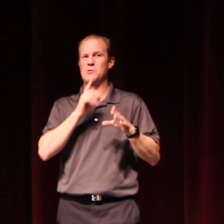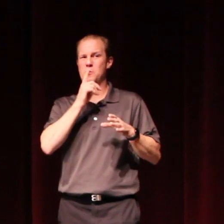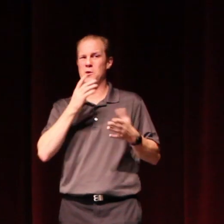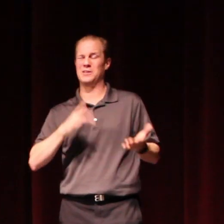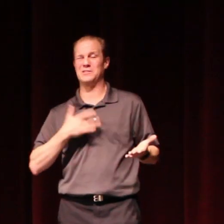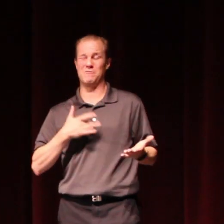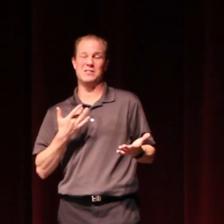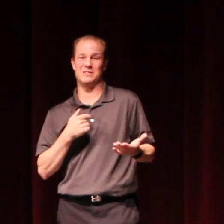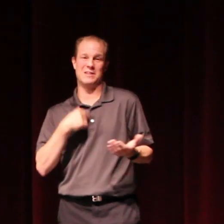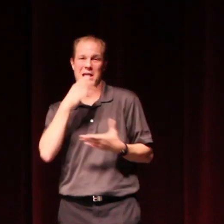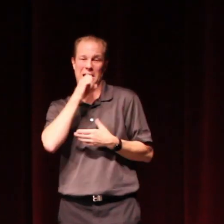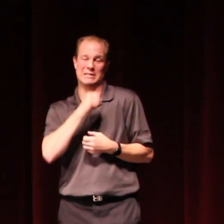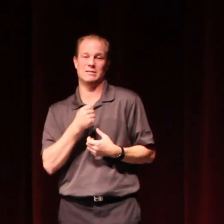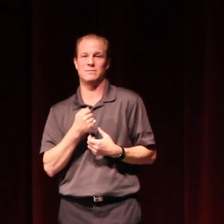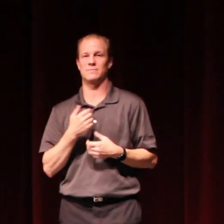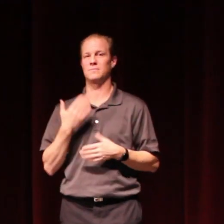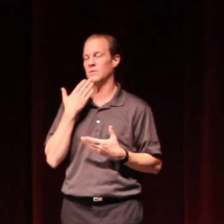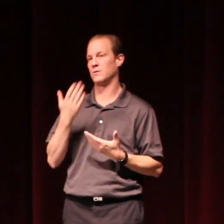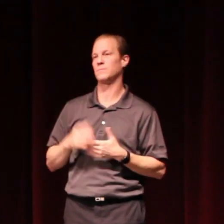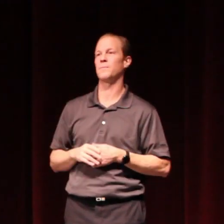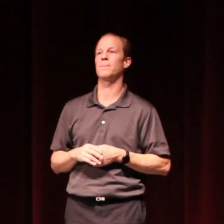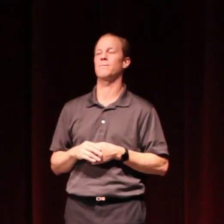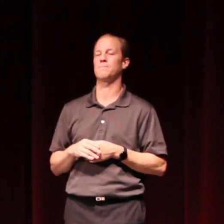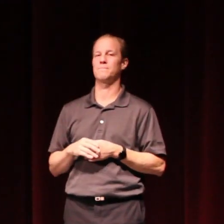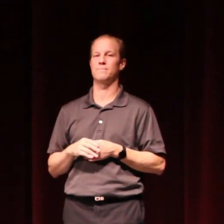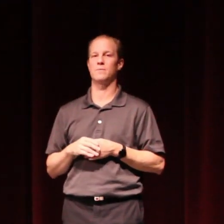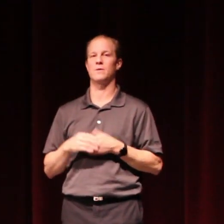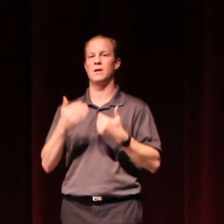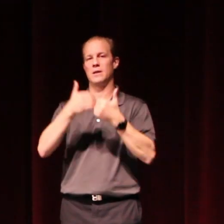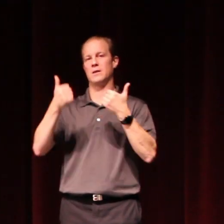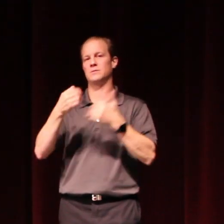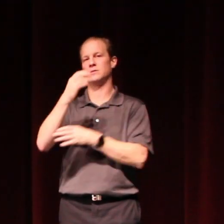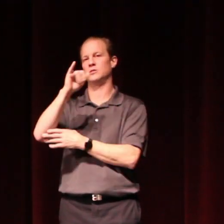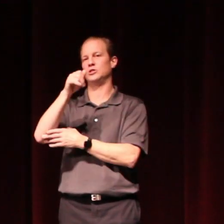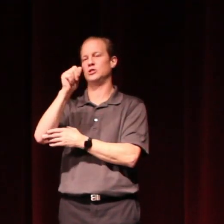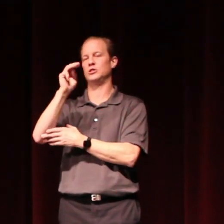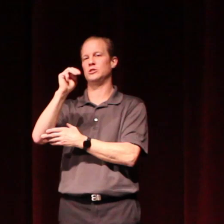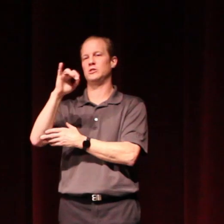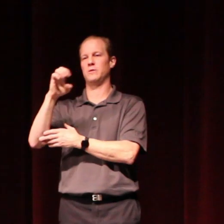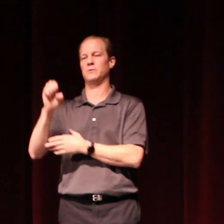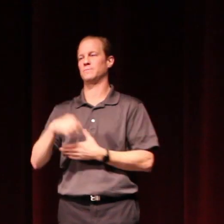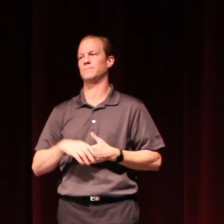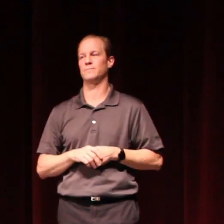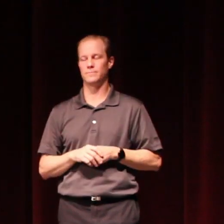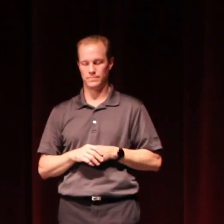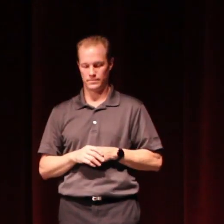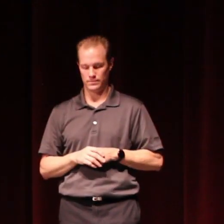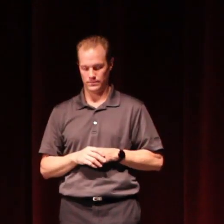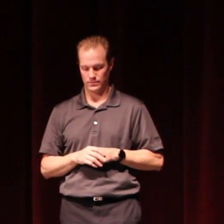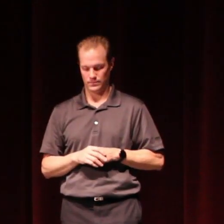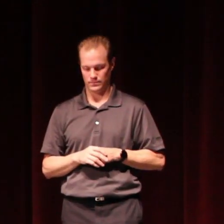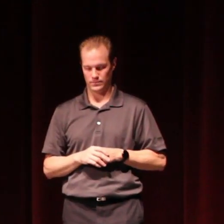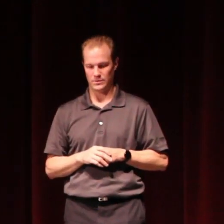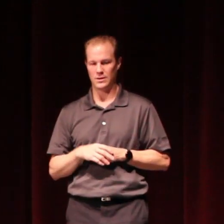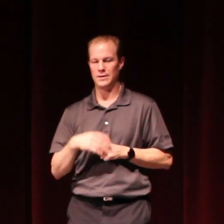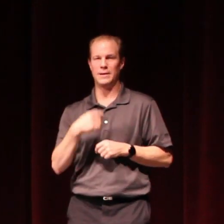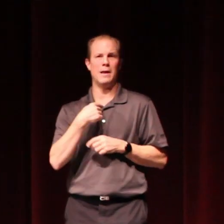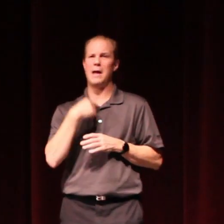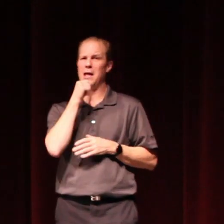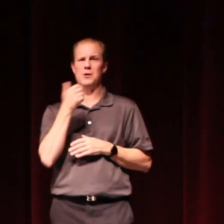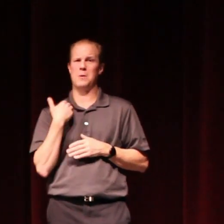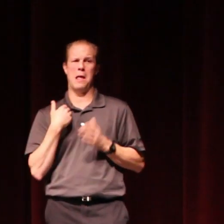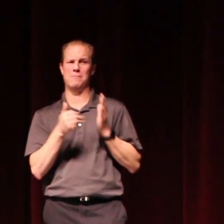Thank you next we will hear from Jamie O'Brien. (Duane) Frankly I don't have the expertise,